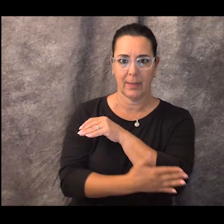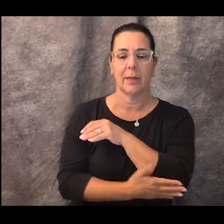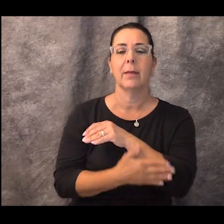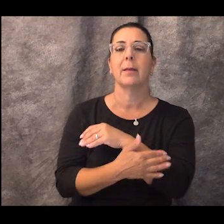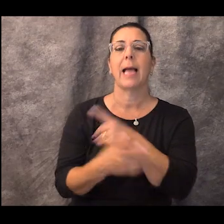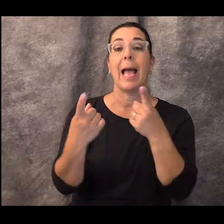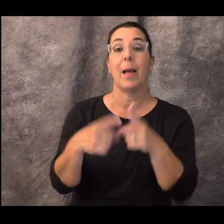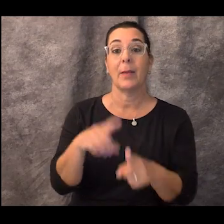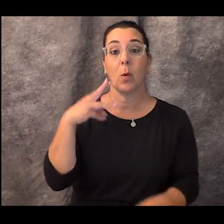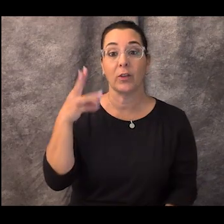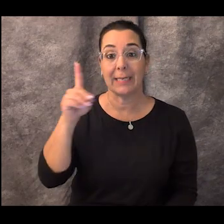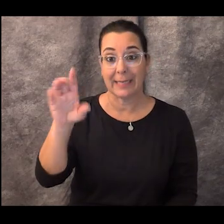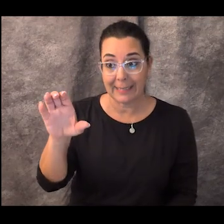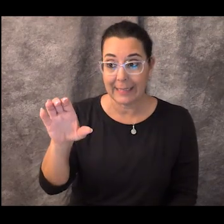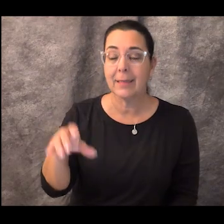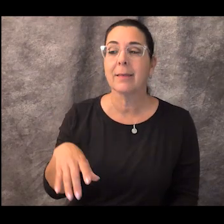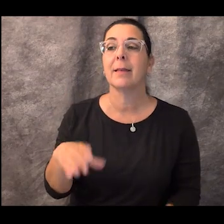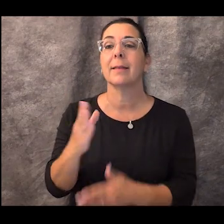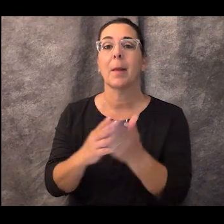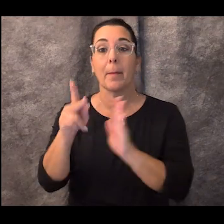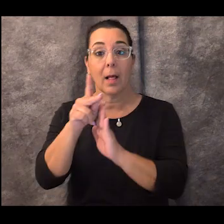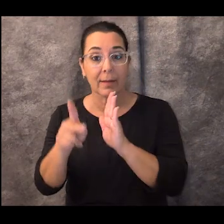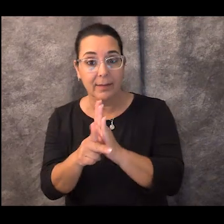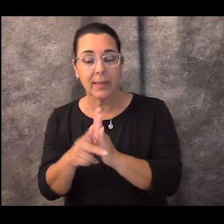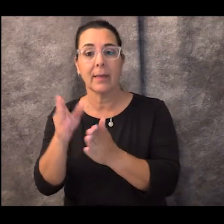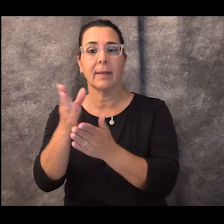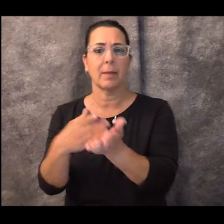The rhetoric, some of the policy around the rhetoric,